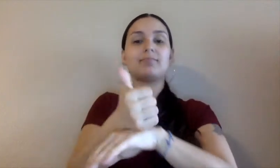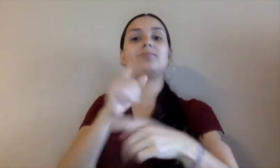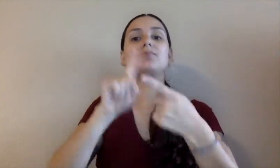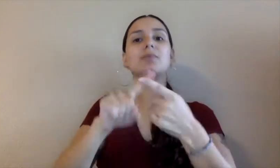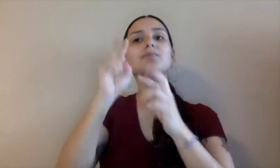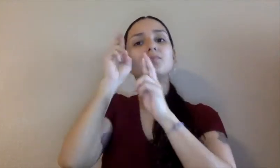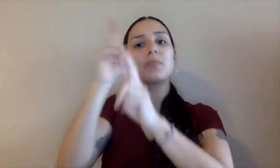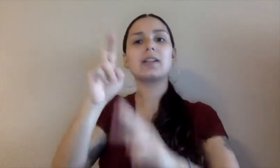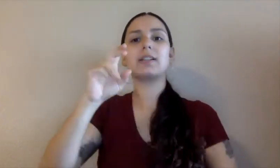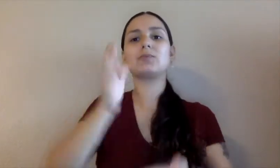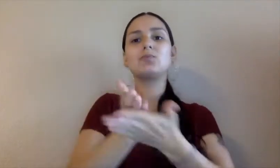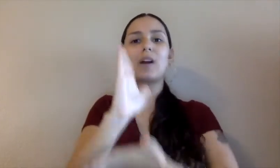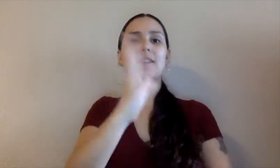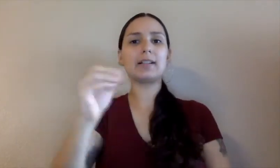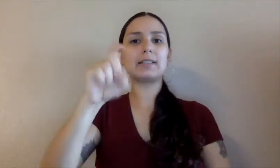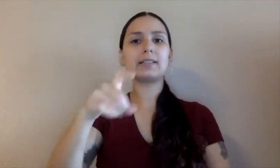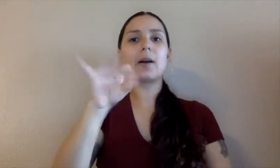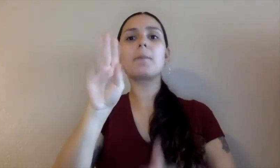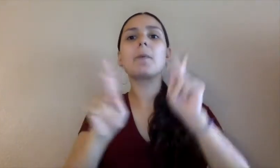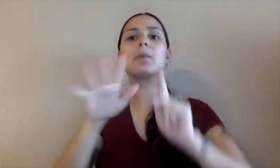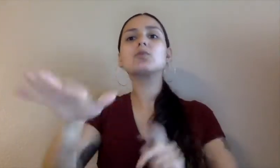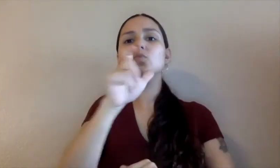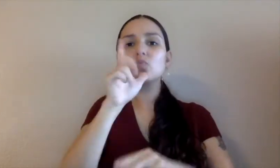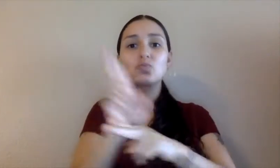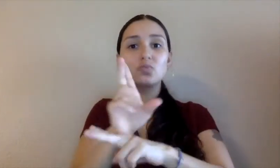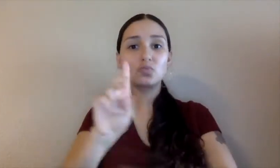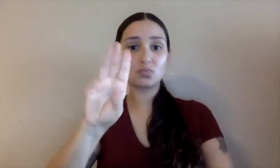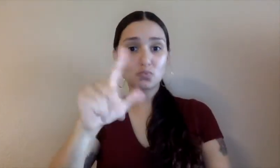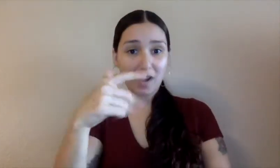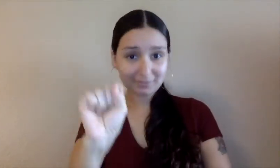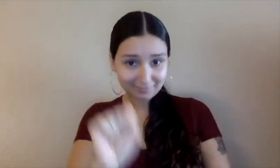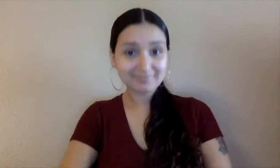founded on respecting the rights and needs of people who use drugs?